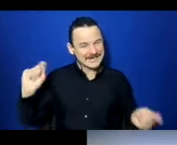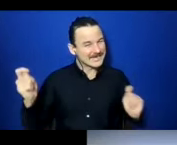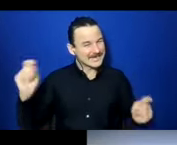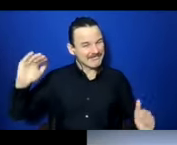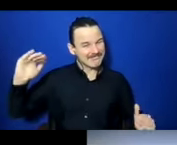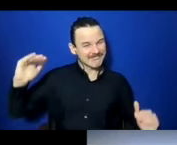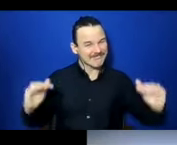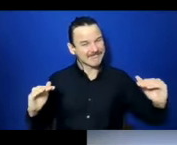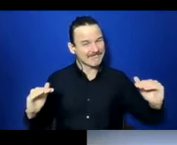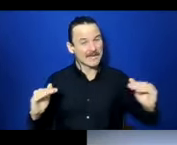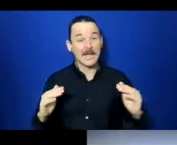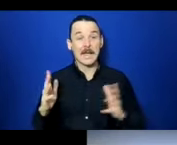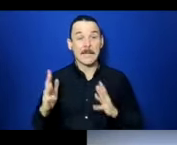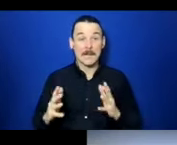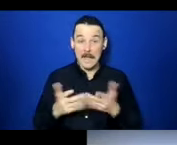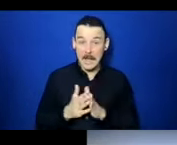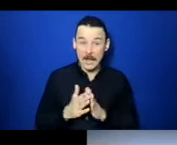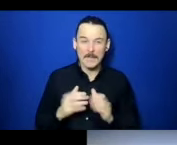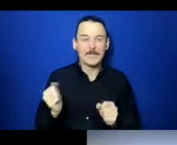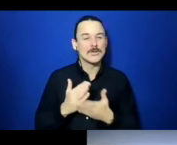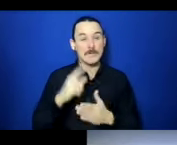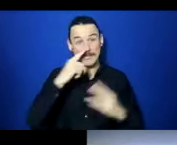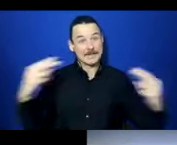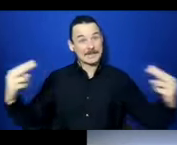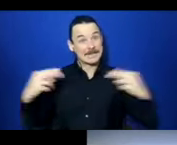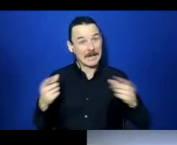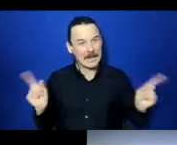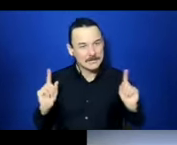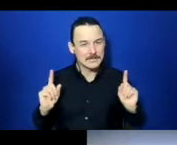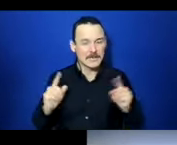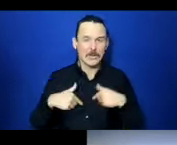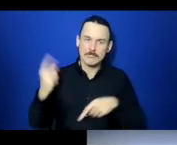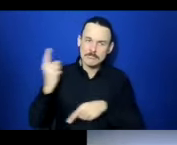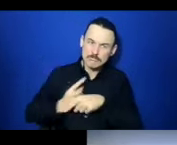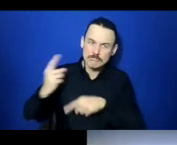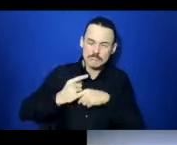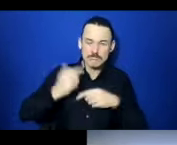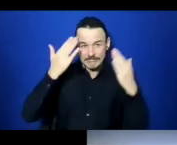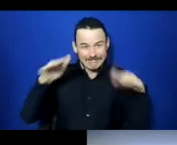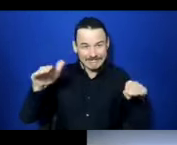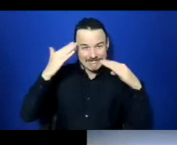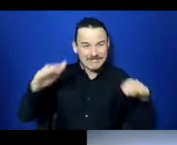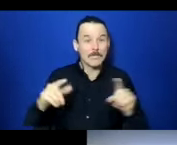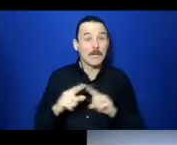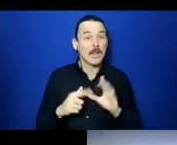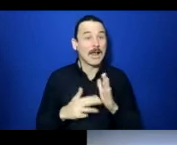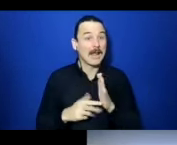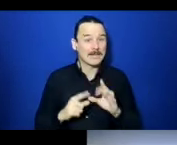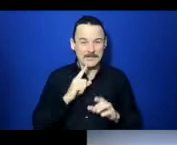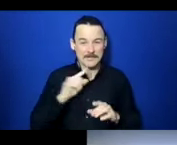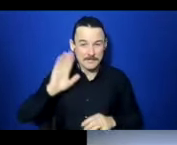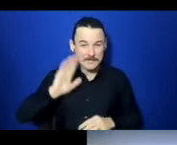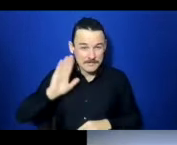but also because as said previously in our in our conversations, we you know 60 to 70 percent